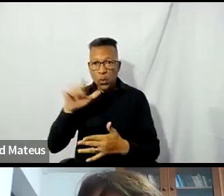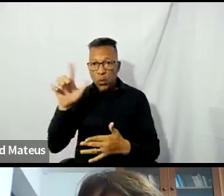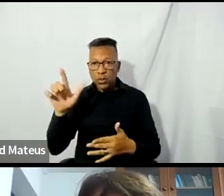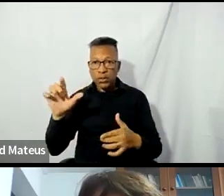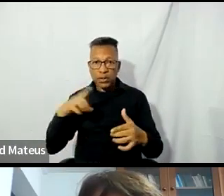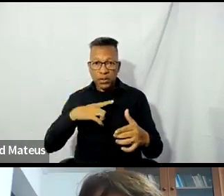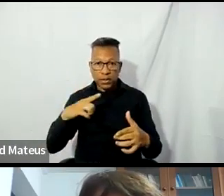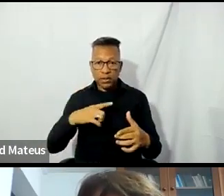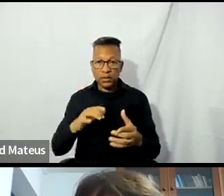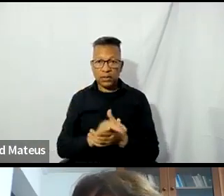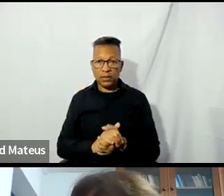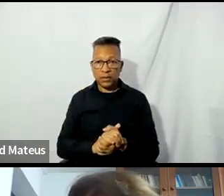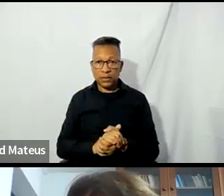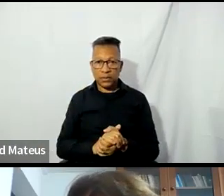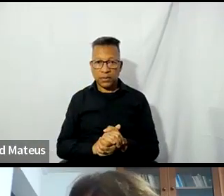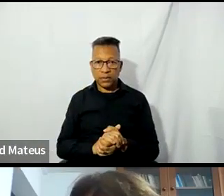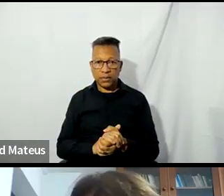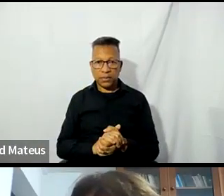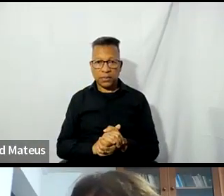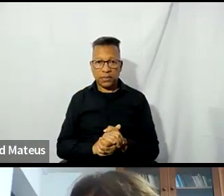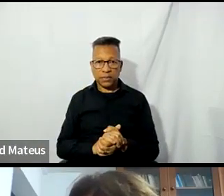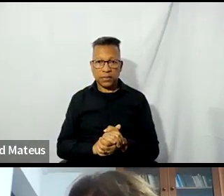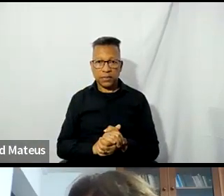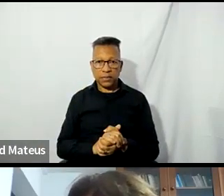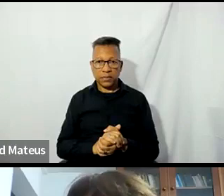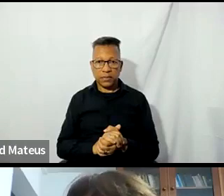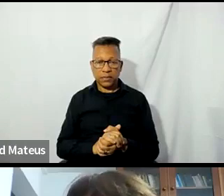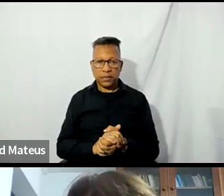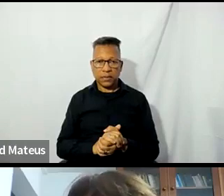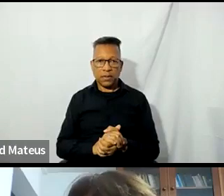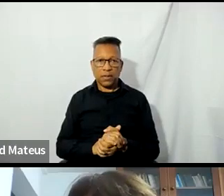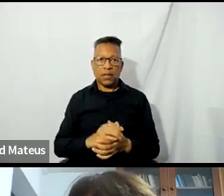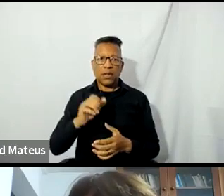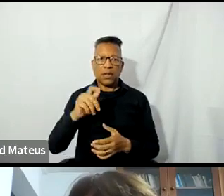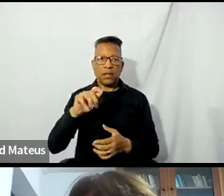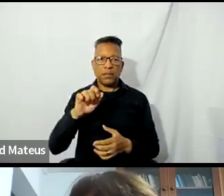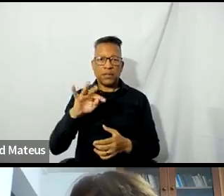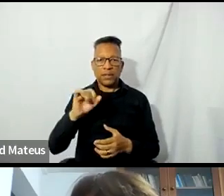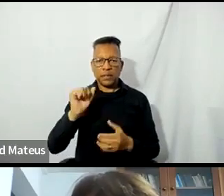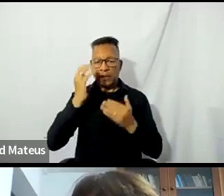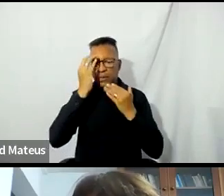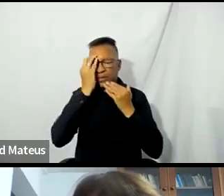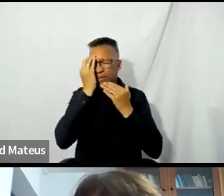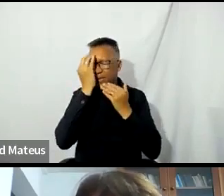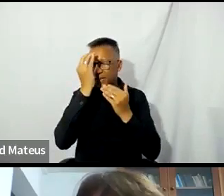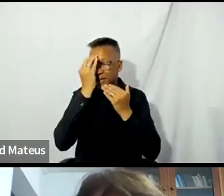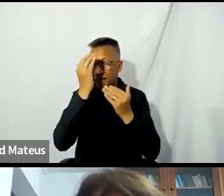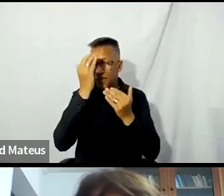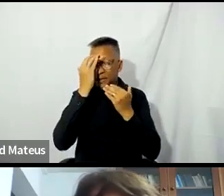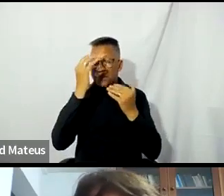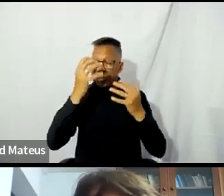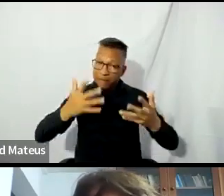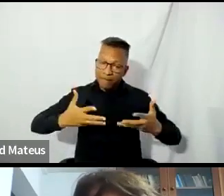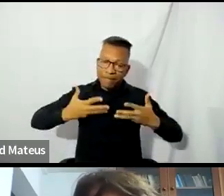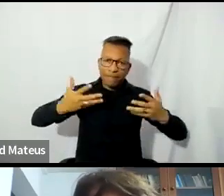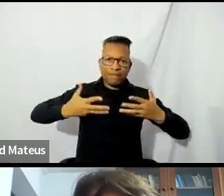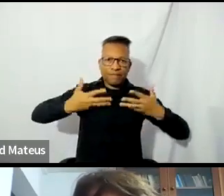Anybody else? any questions. Peters Peter? Thank you Thank you a lot lot it's always lot it's always very inspiring